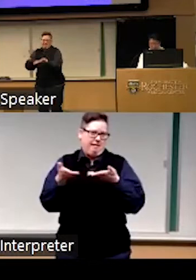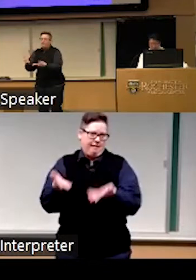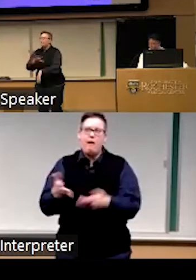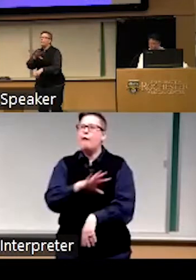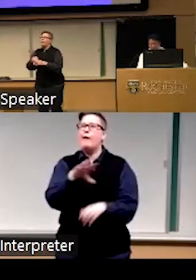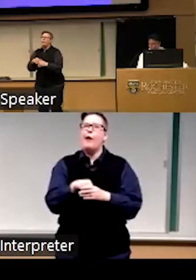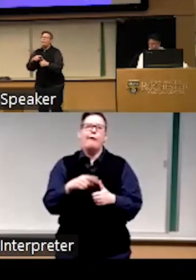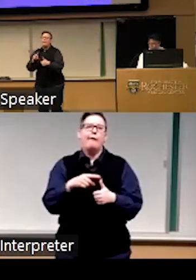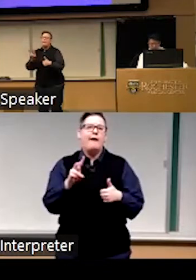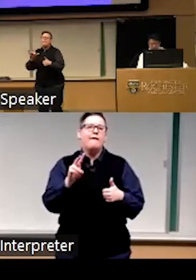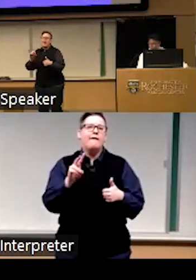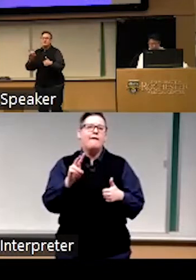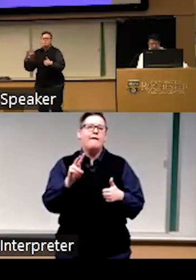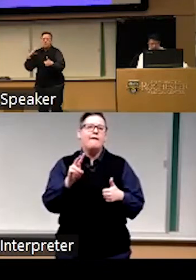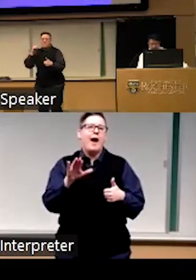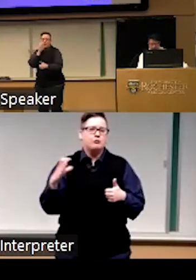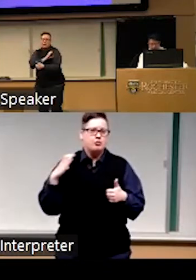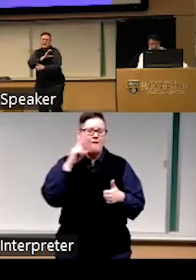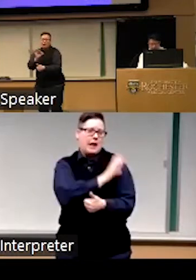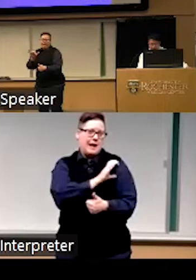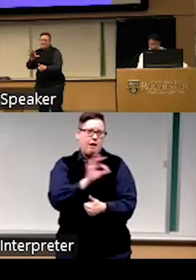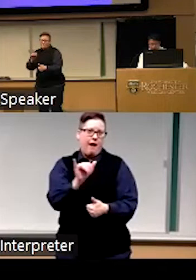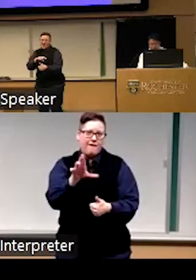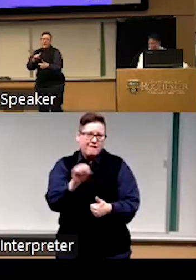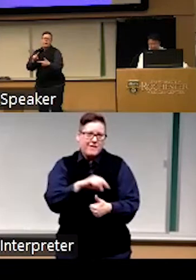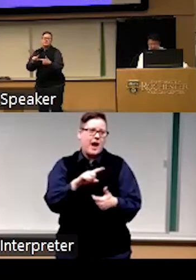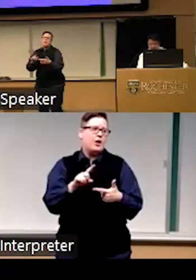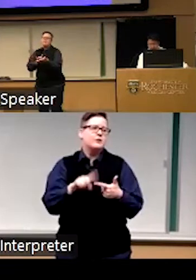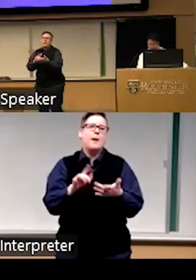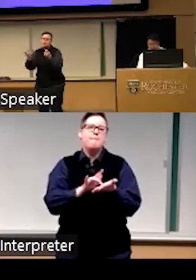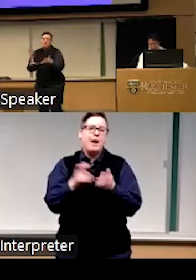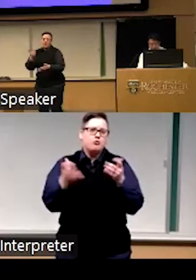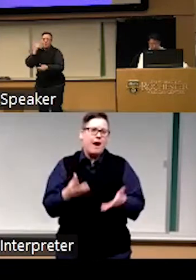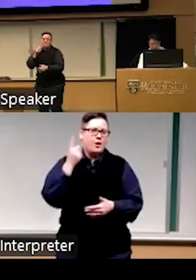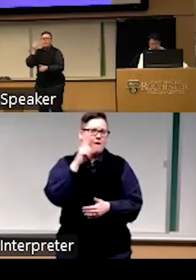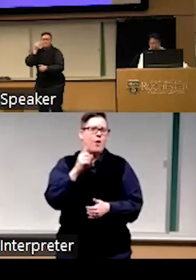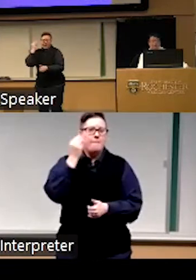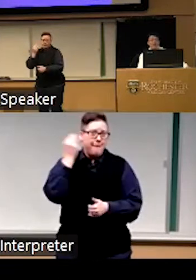Vice chair for clinical Affairs and medical director of Charleston Memorial Hospital he